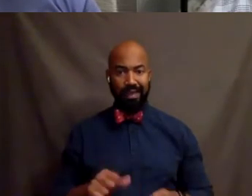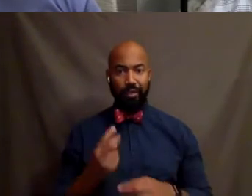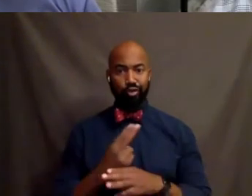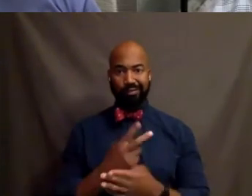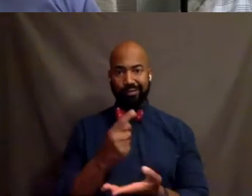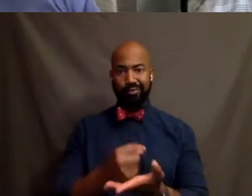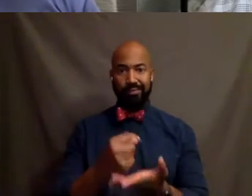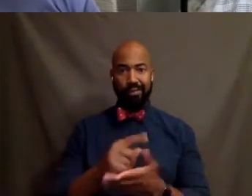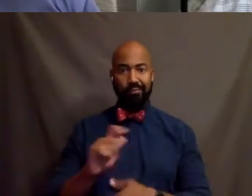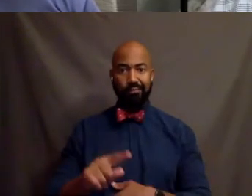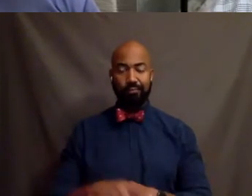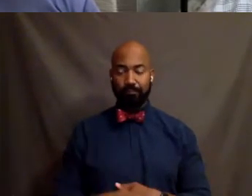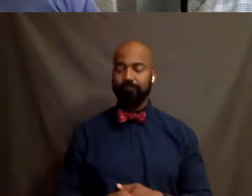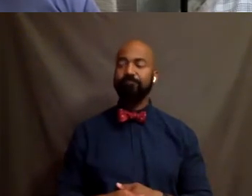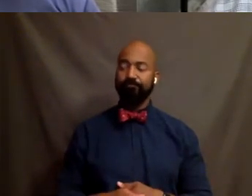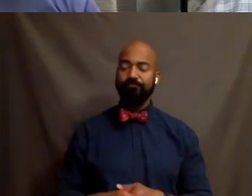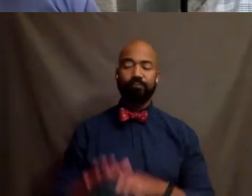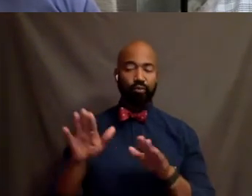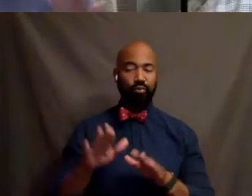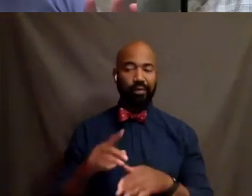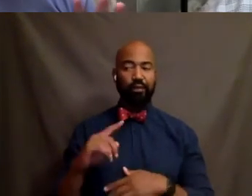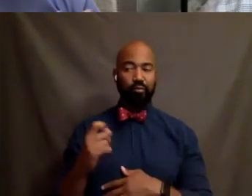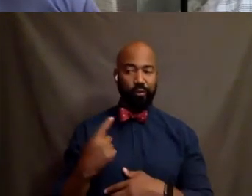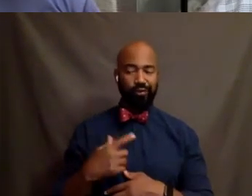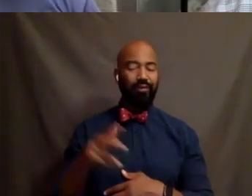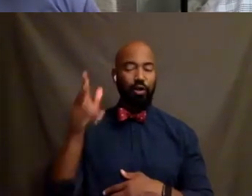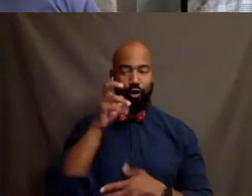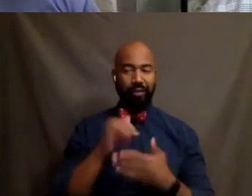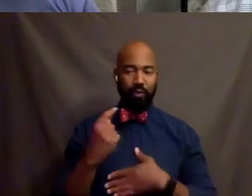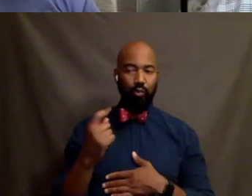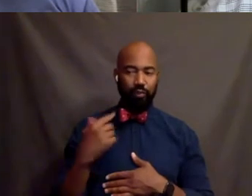I've heard the question before so I want to tell them, yes, that is a very legitimate